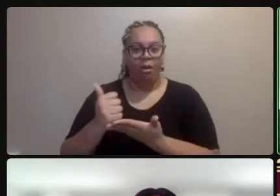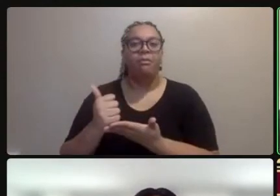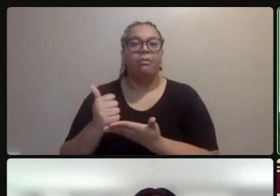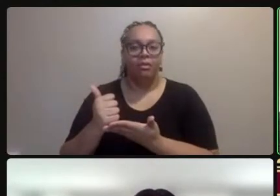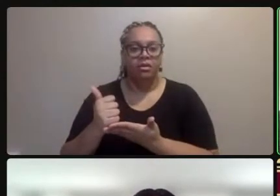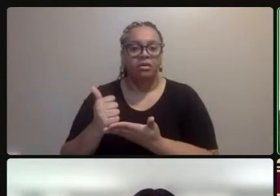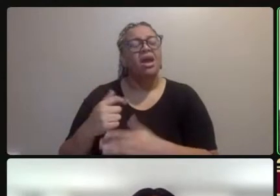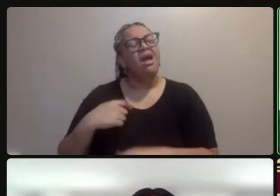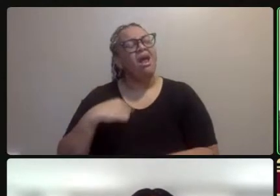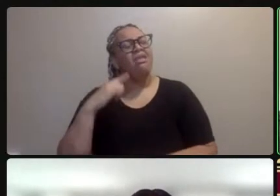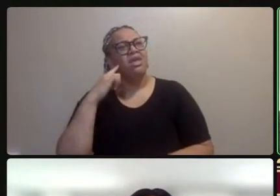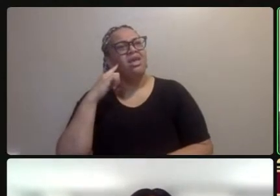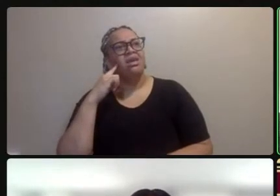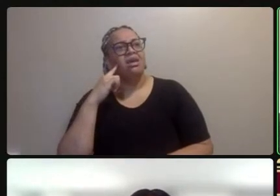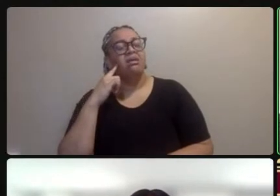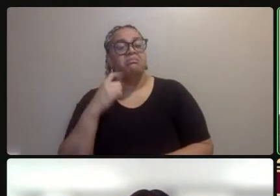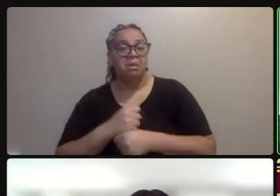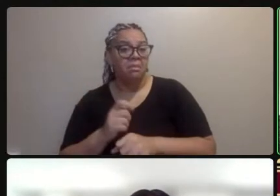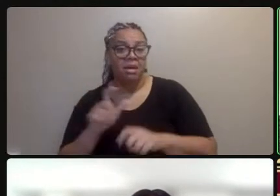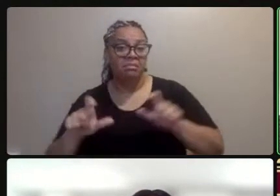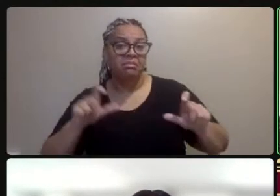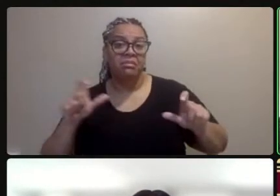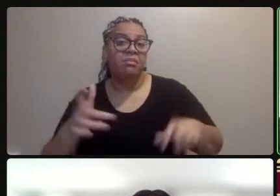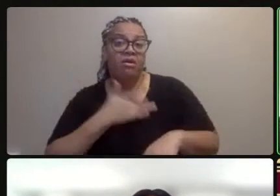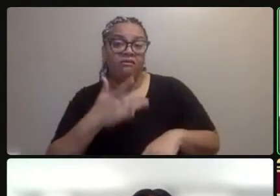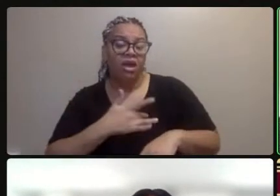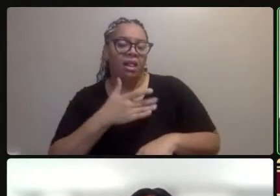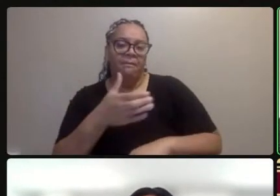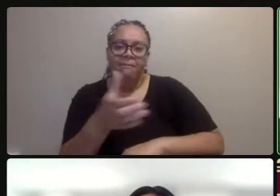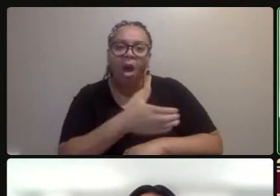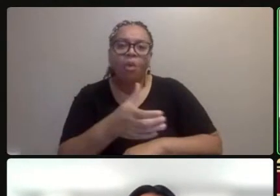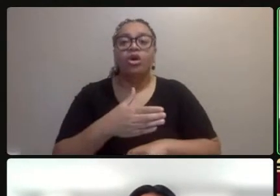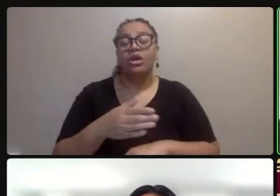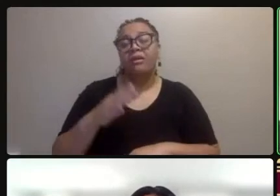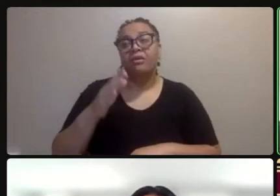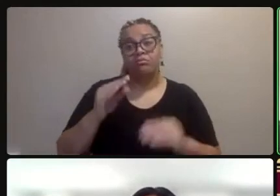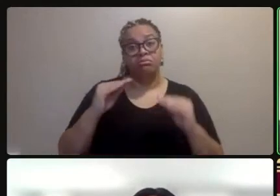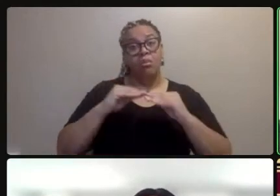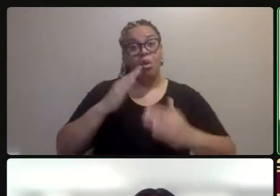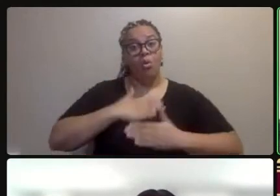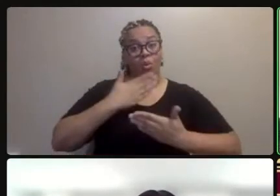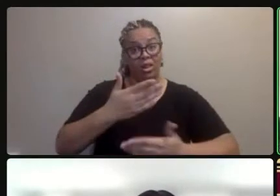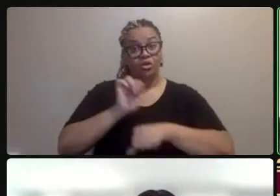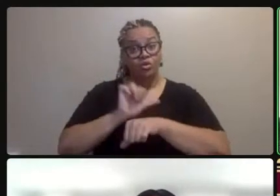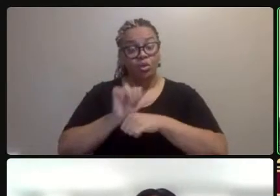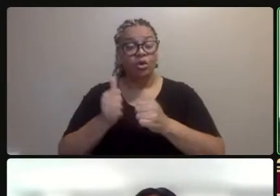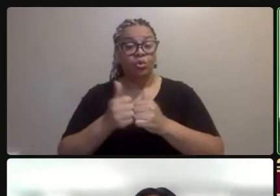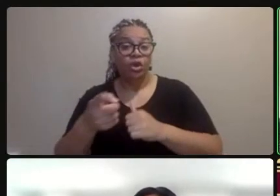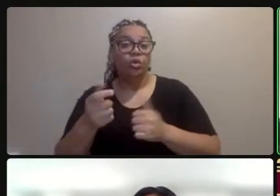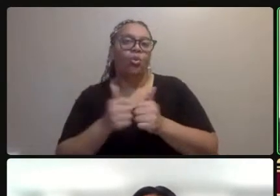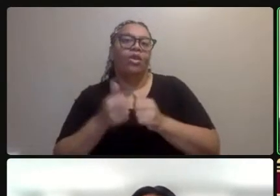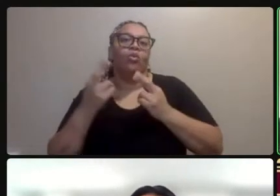NEED YOUR HELP. AND WITH THAT WITH THAT I THINK